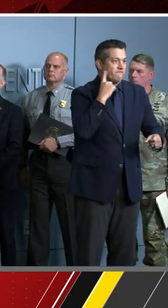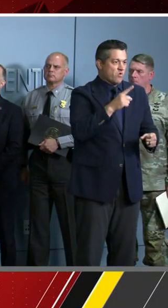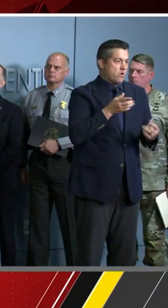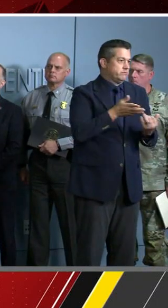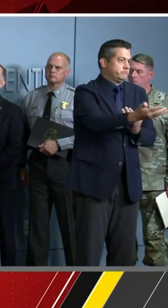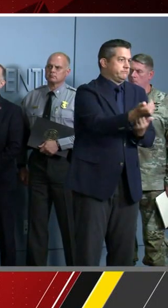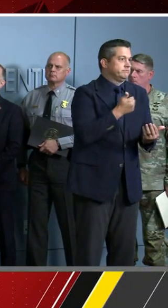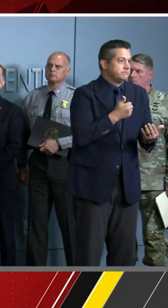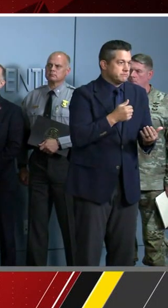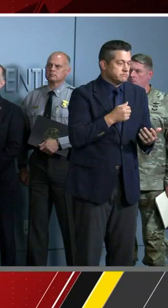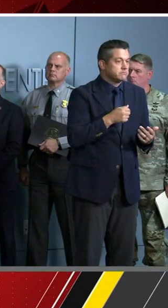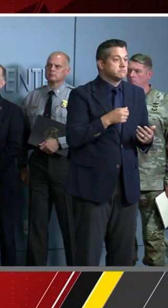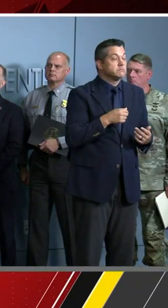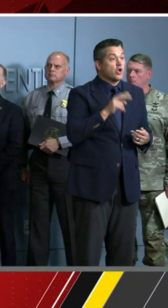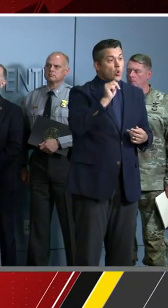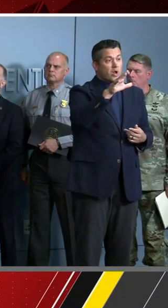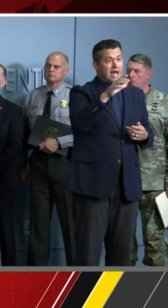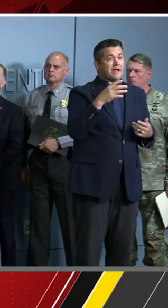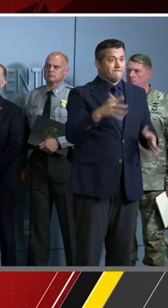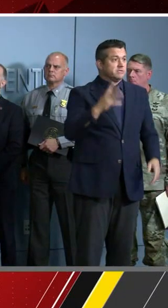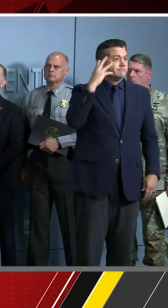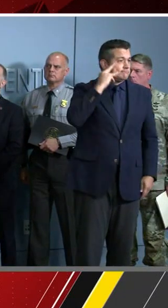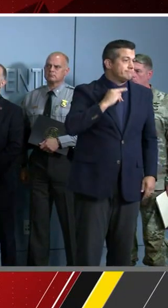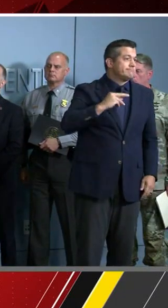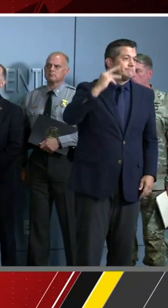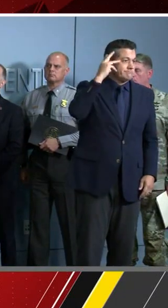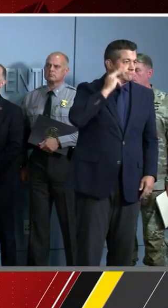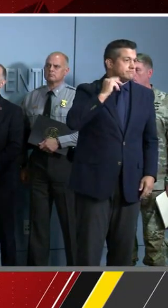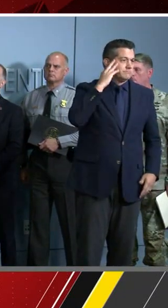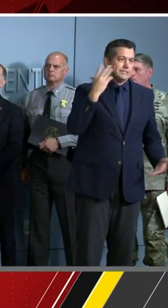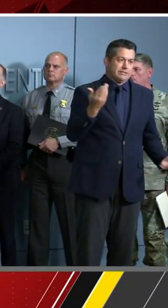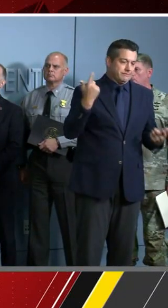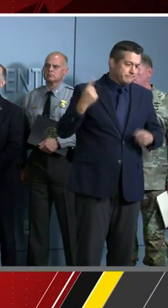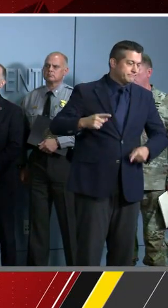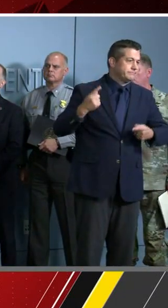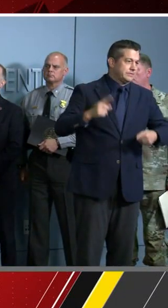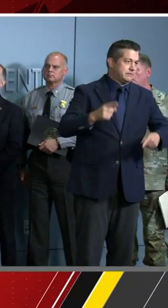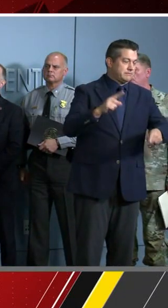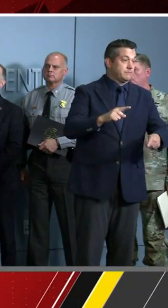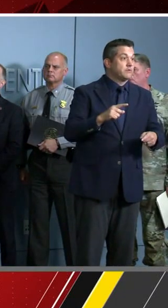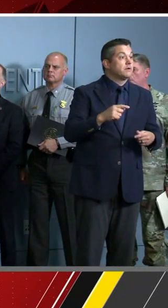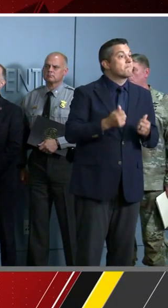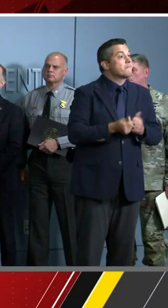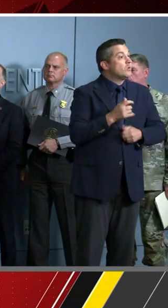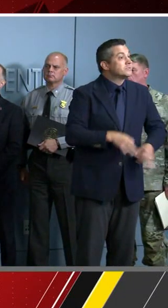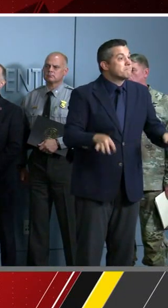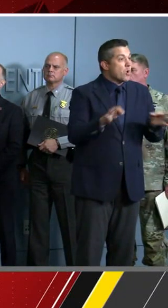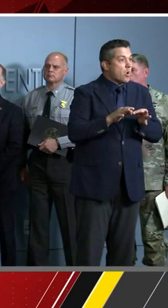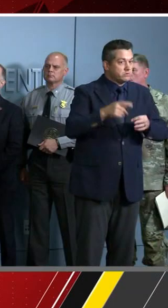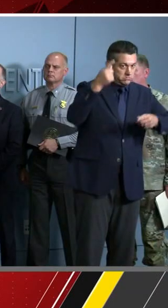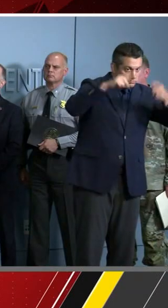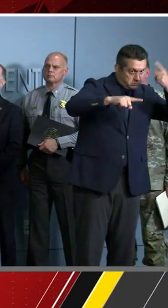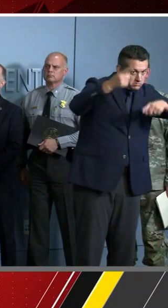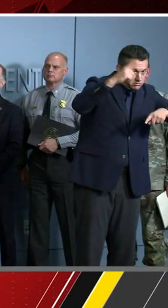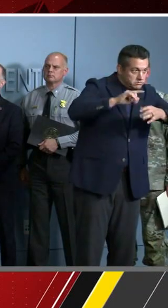experience in this area has